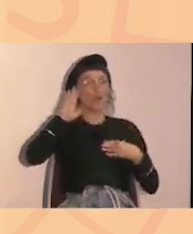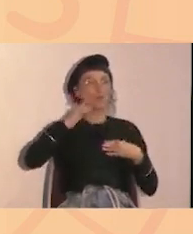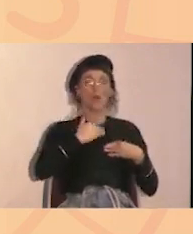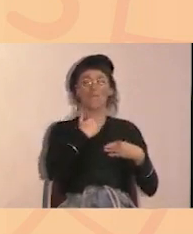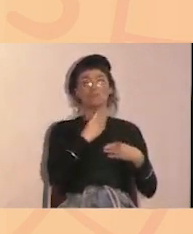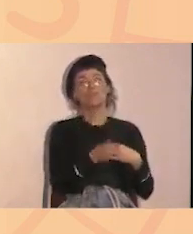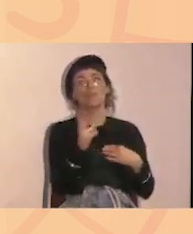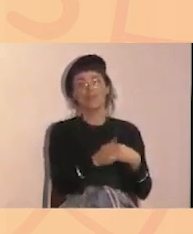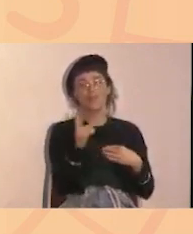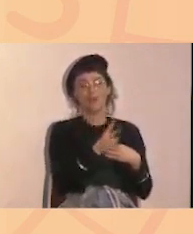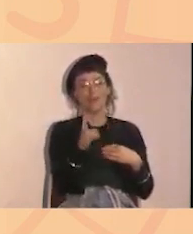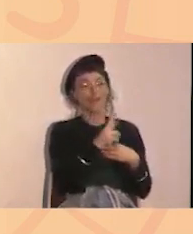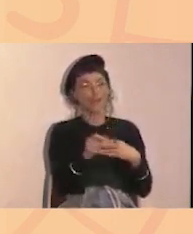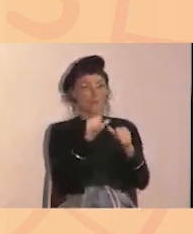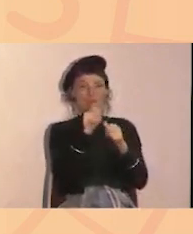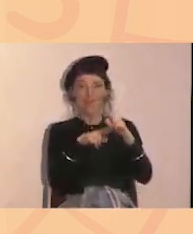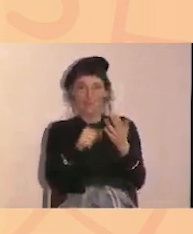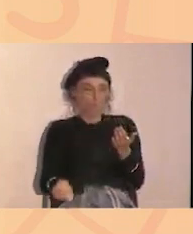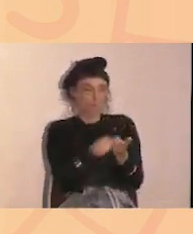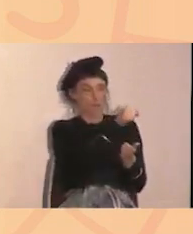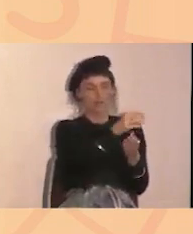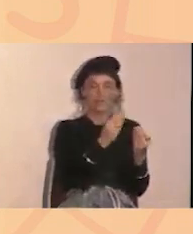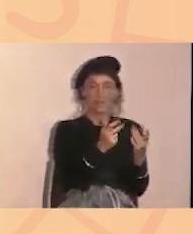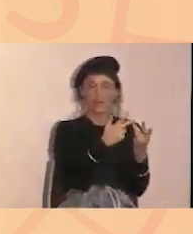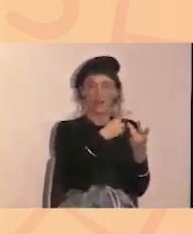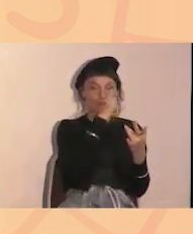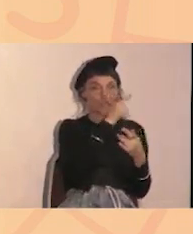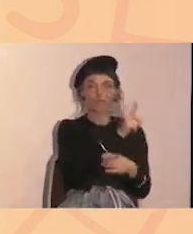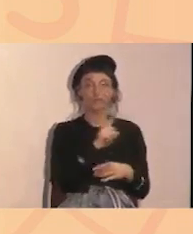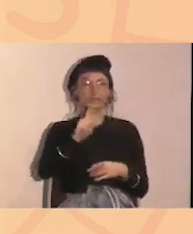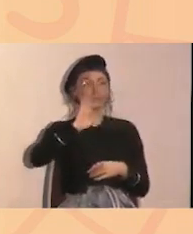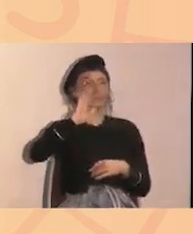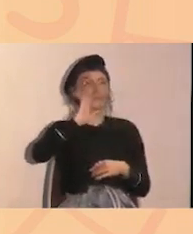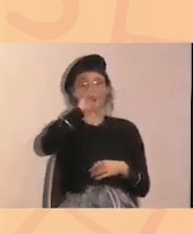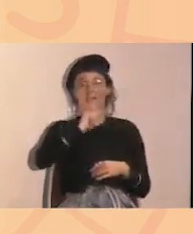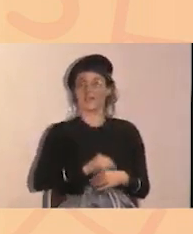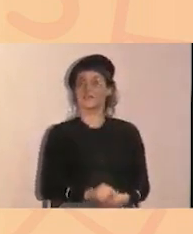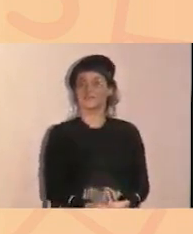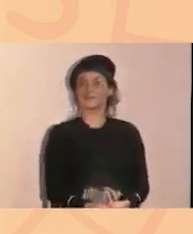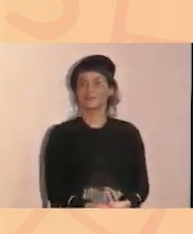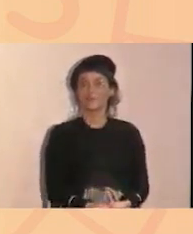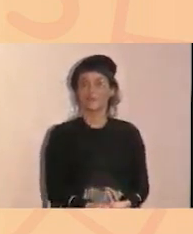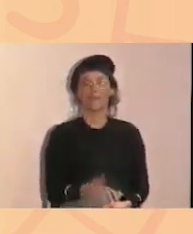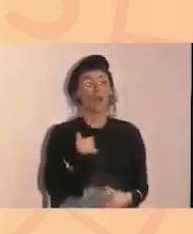it's sort of like other people to talk to other people talk. So, for me, I worked with Esther or Yabini